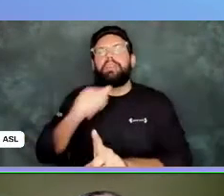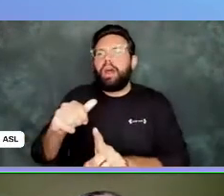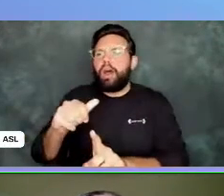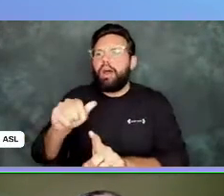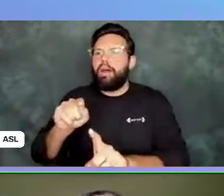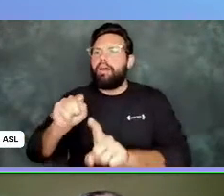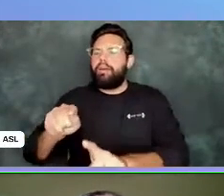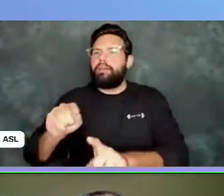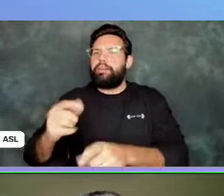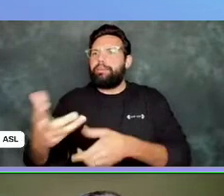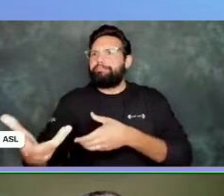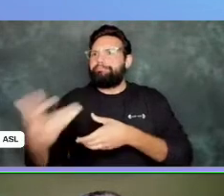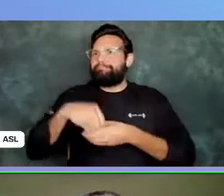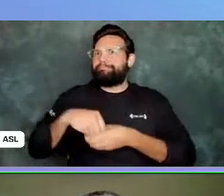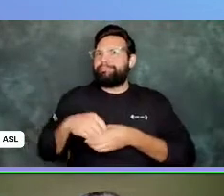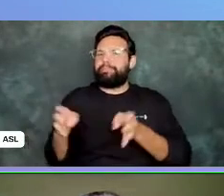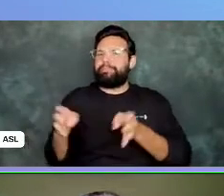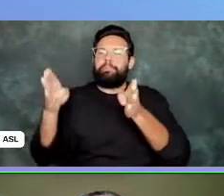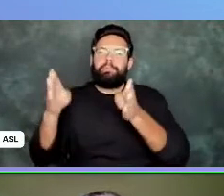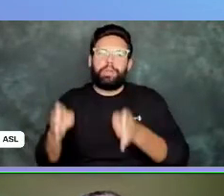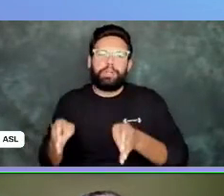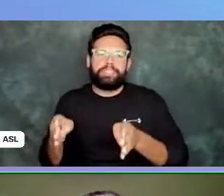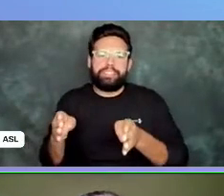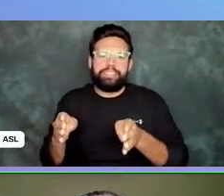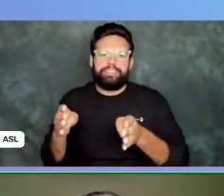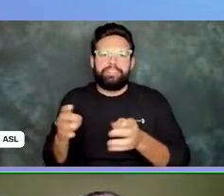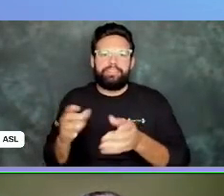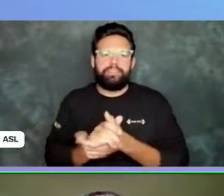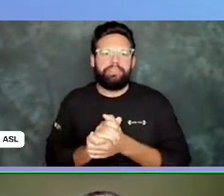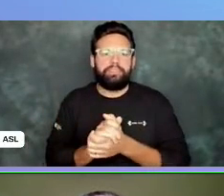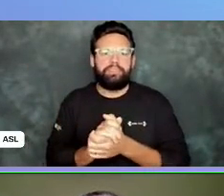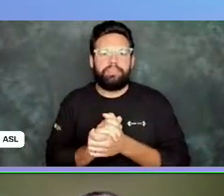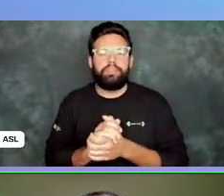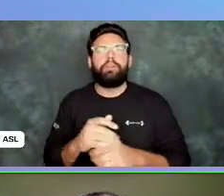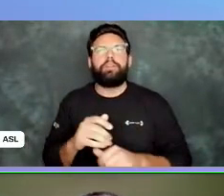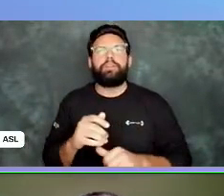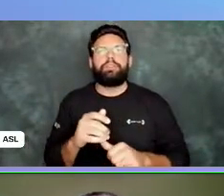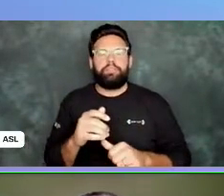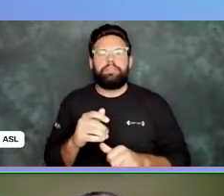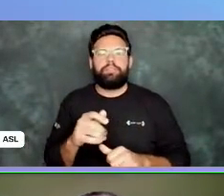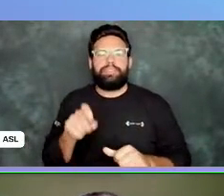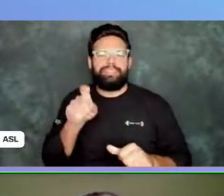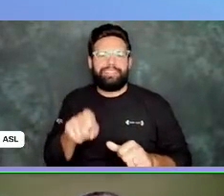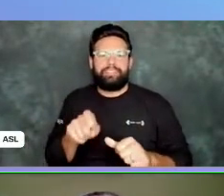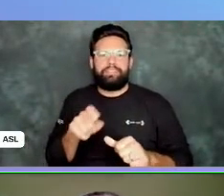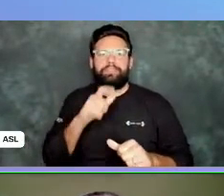causing disability, and it's not something that's inherent to the person. We don't look at it with the medical lens